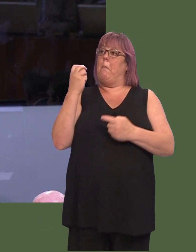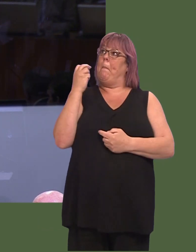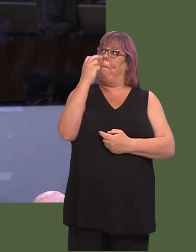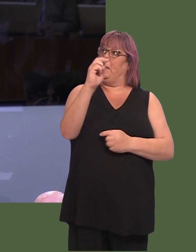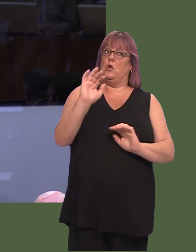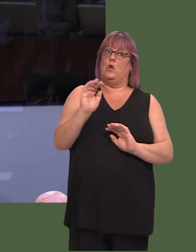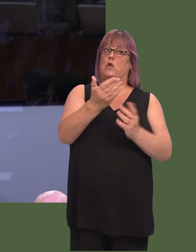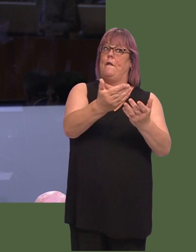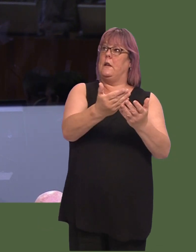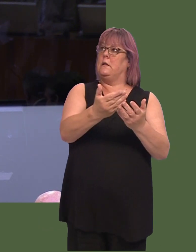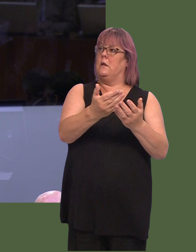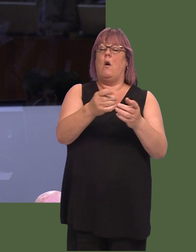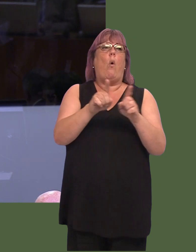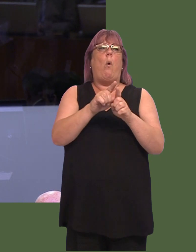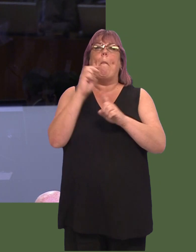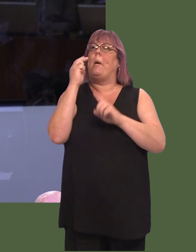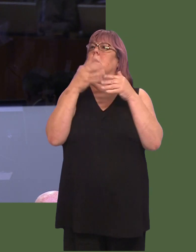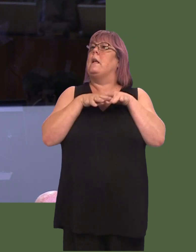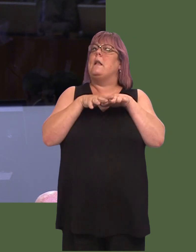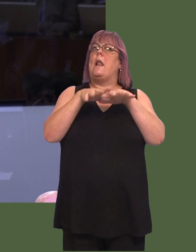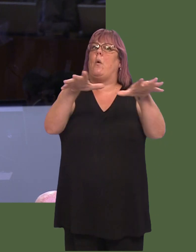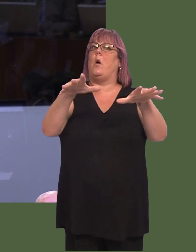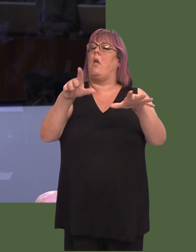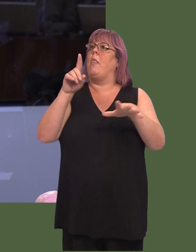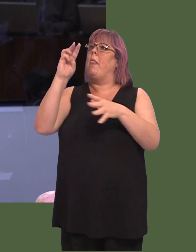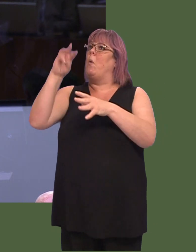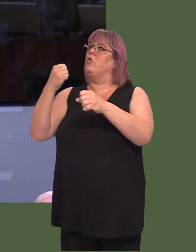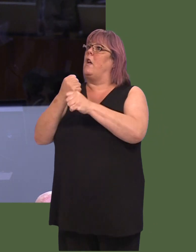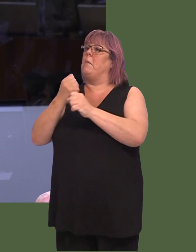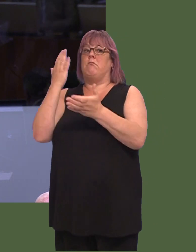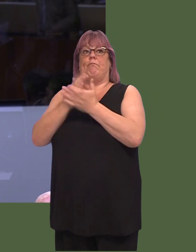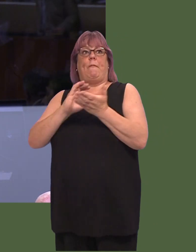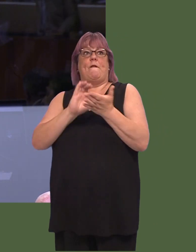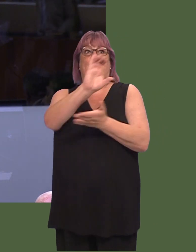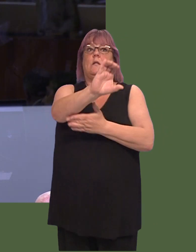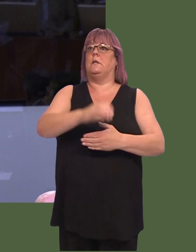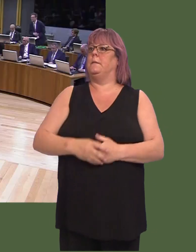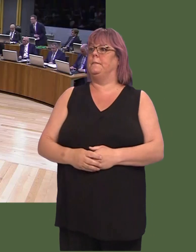reliable, especially, bus network, which is valued and funded properly by the Welsh Government?